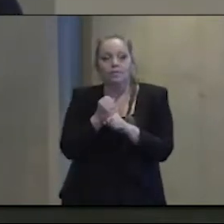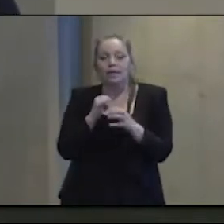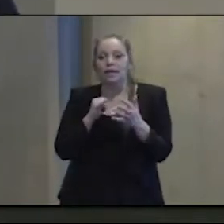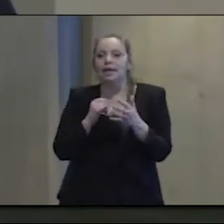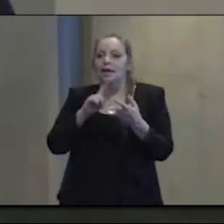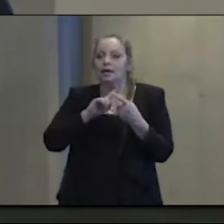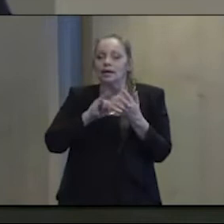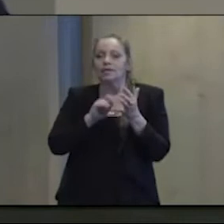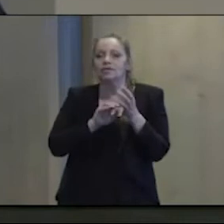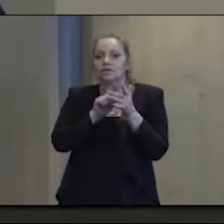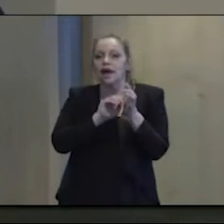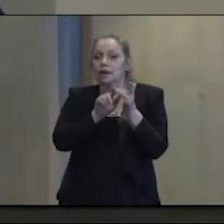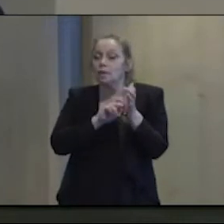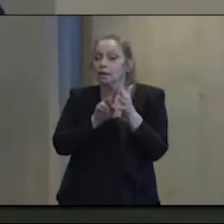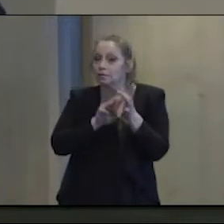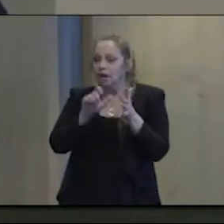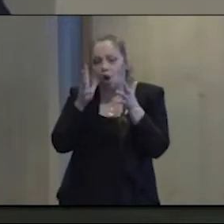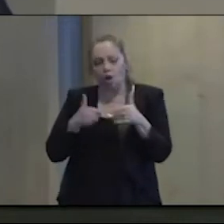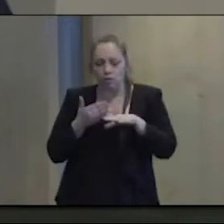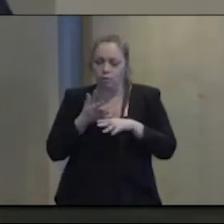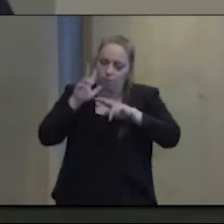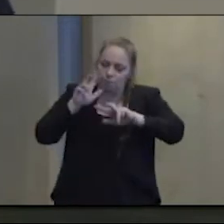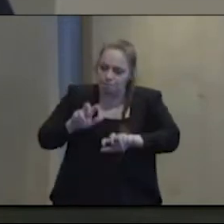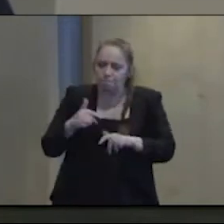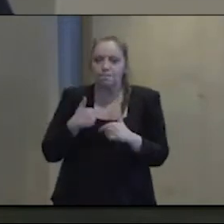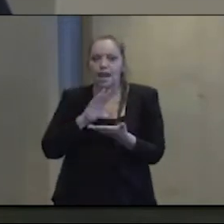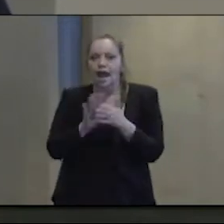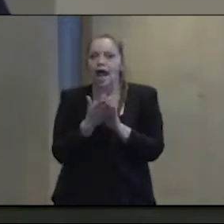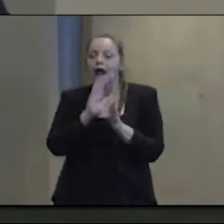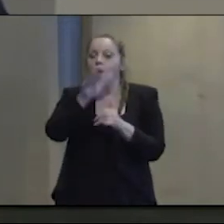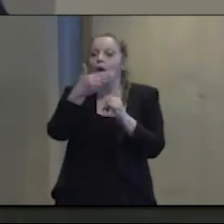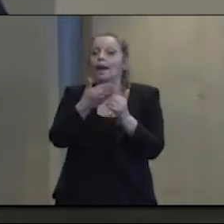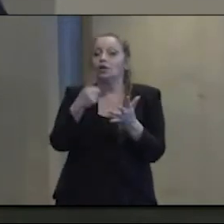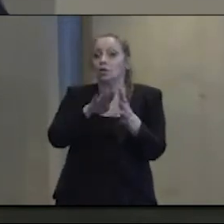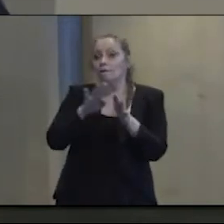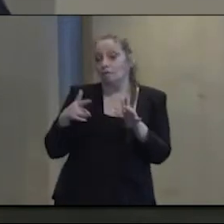national investigation into how end-of-life solar systems can be effectively managed in Australia,